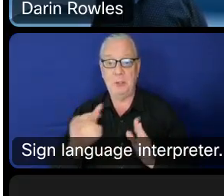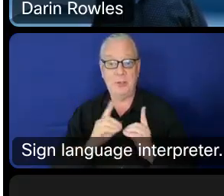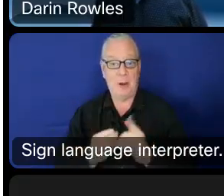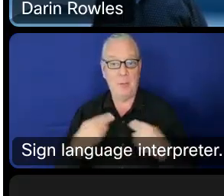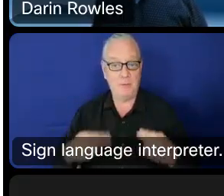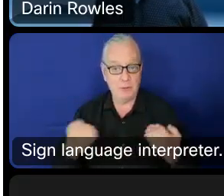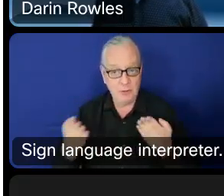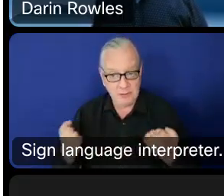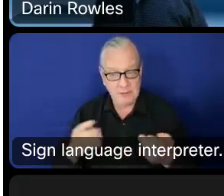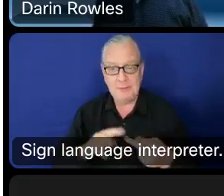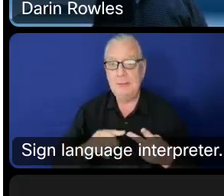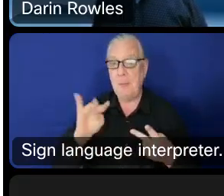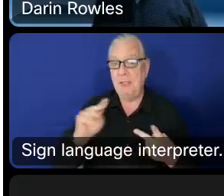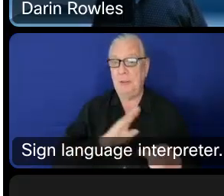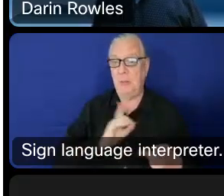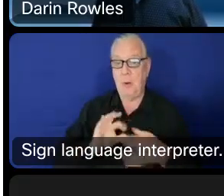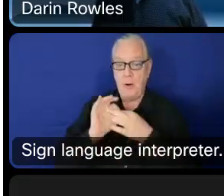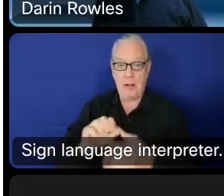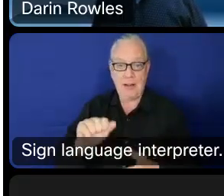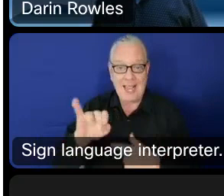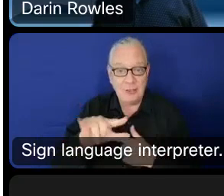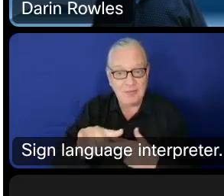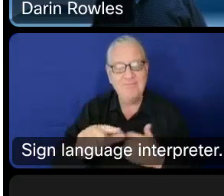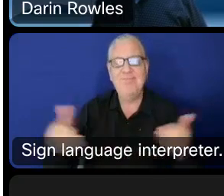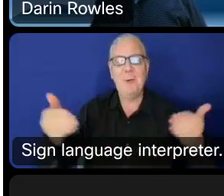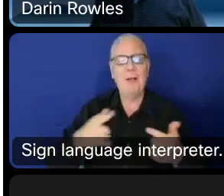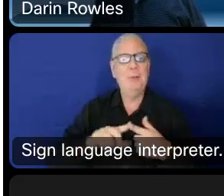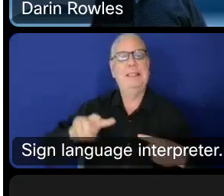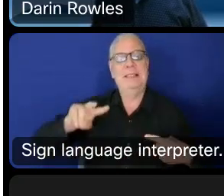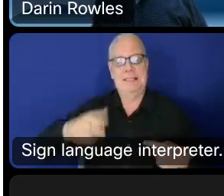welcome everyone to the second webinar of our 2025 Odyssey